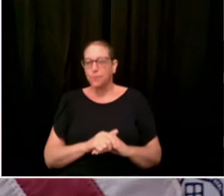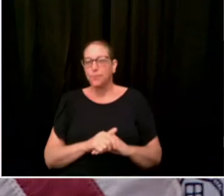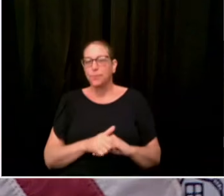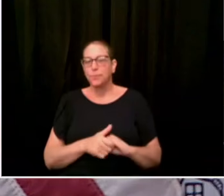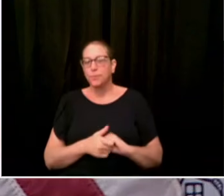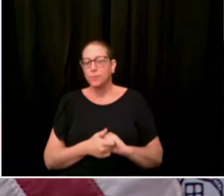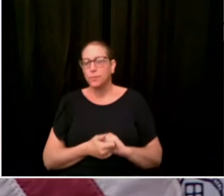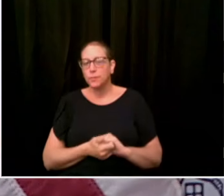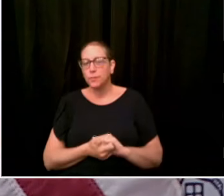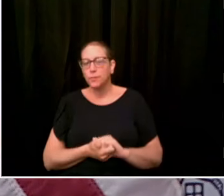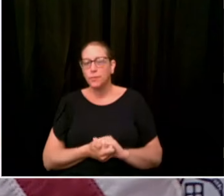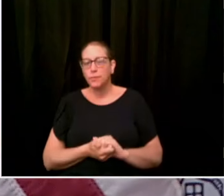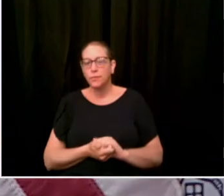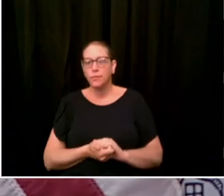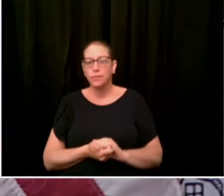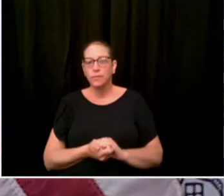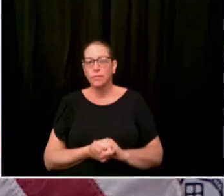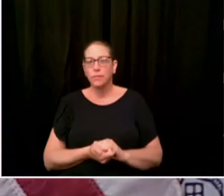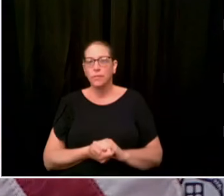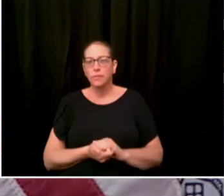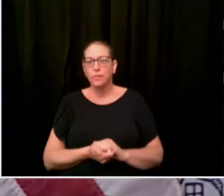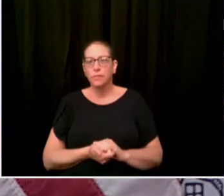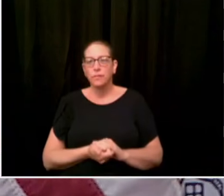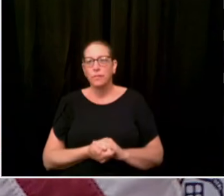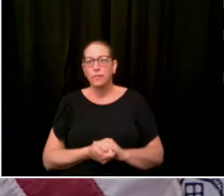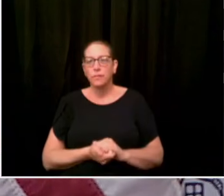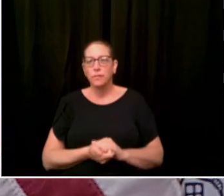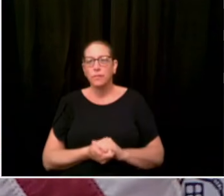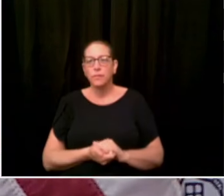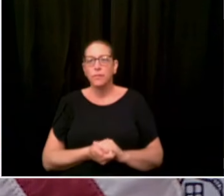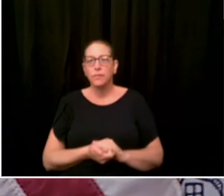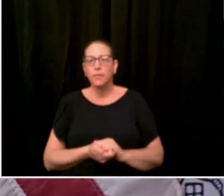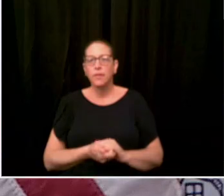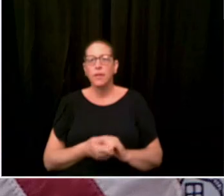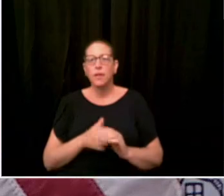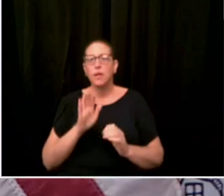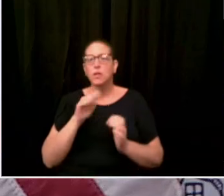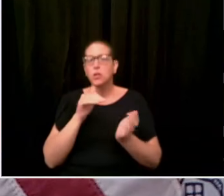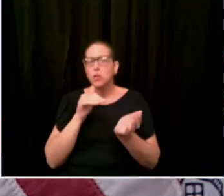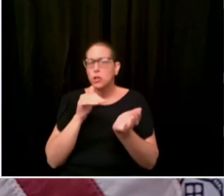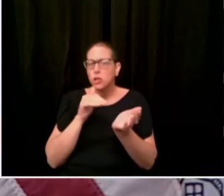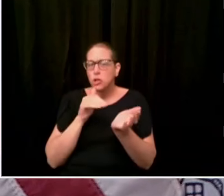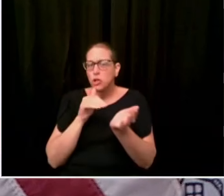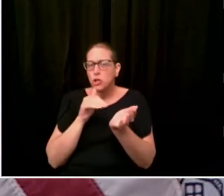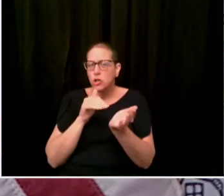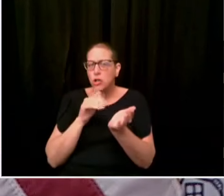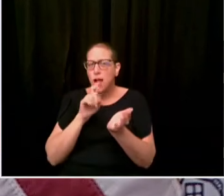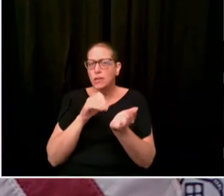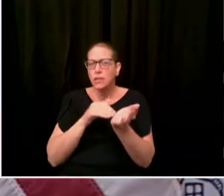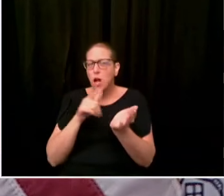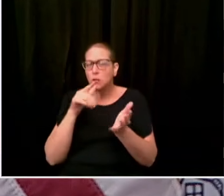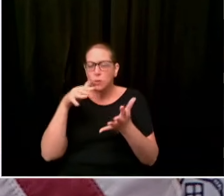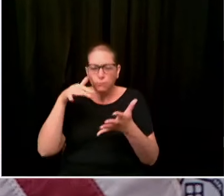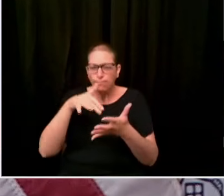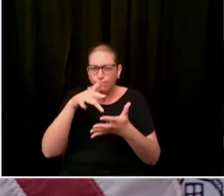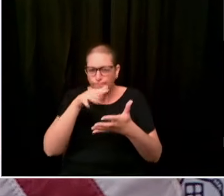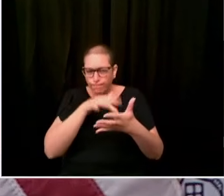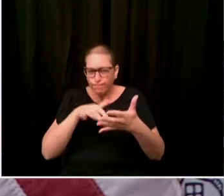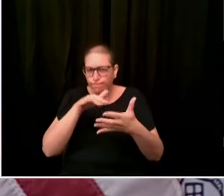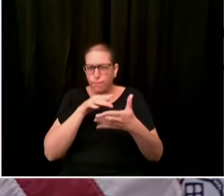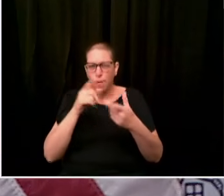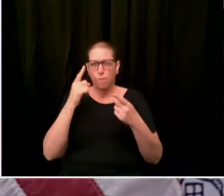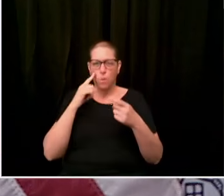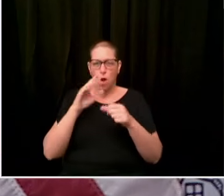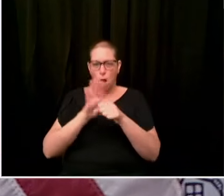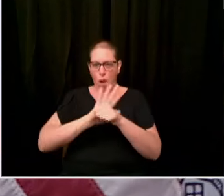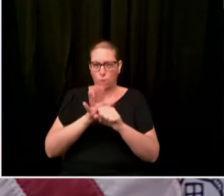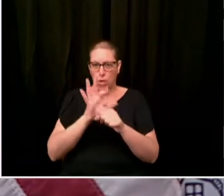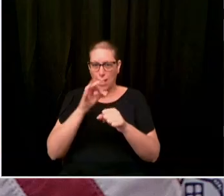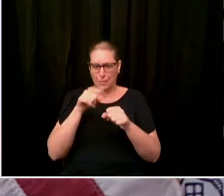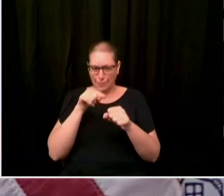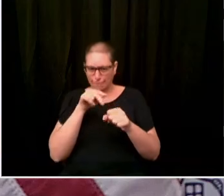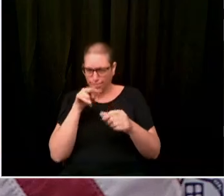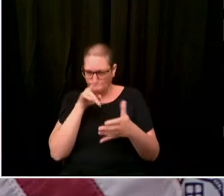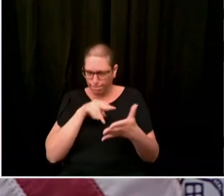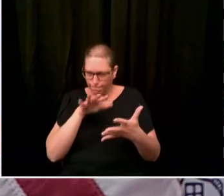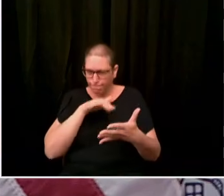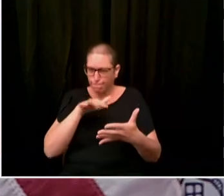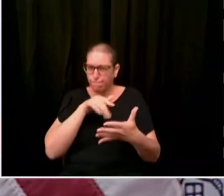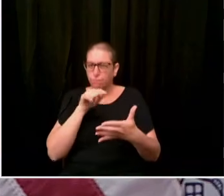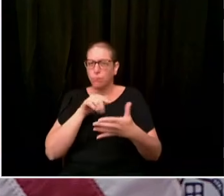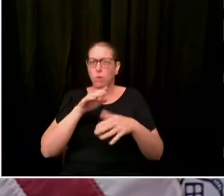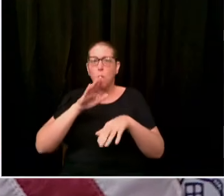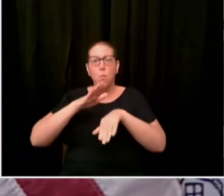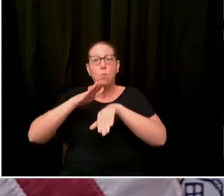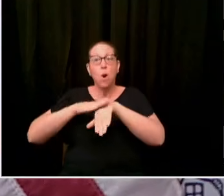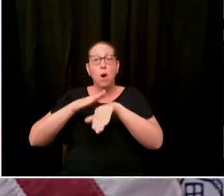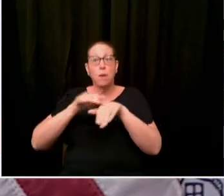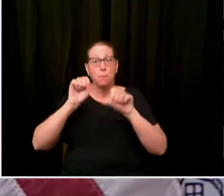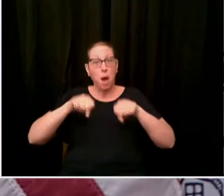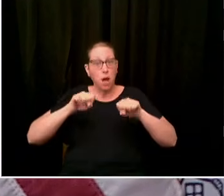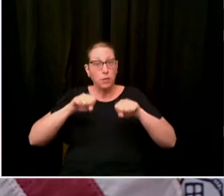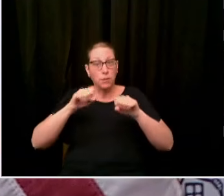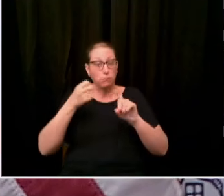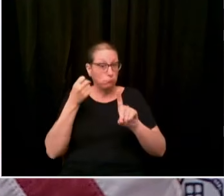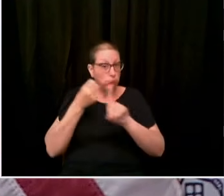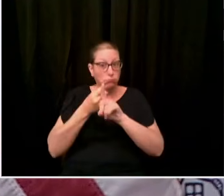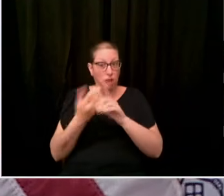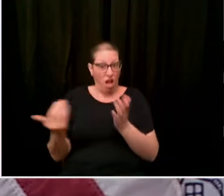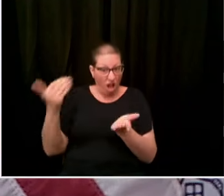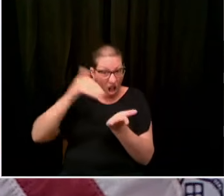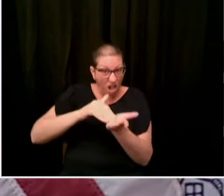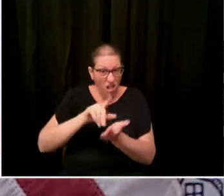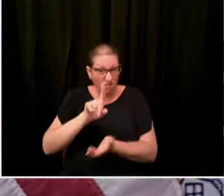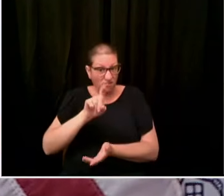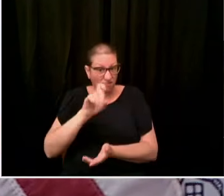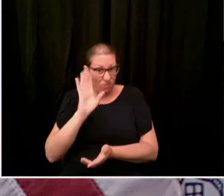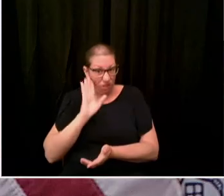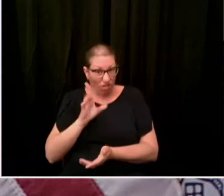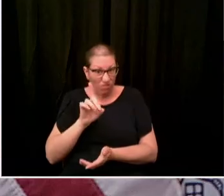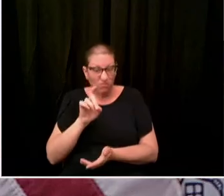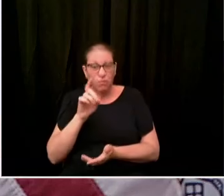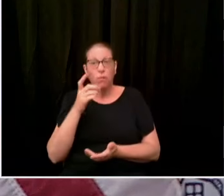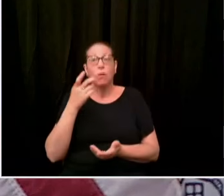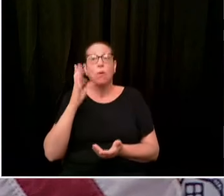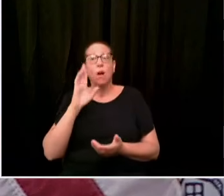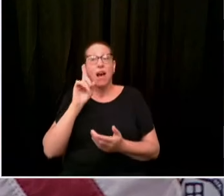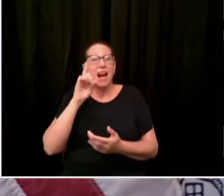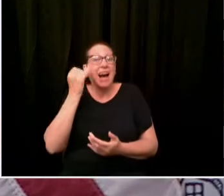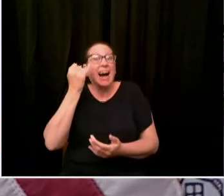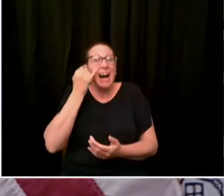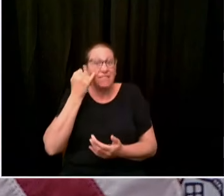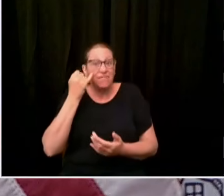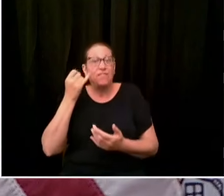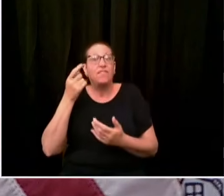FOR ASKING.